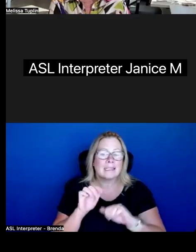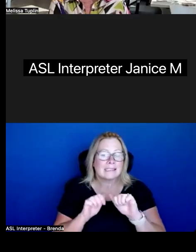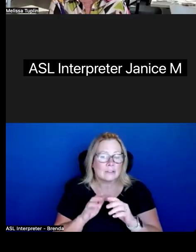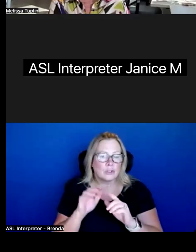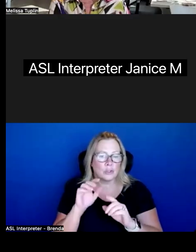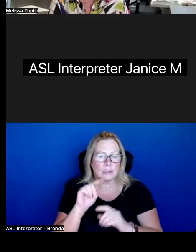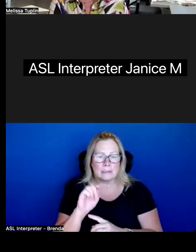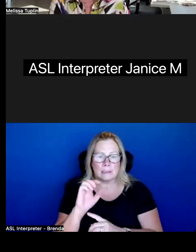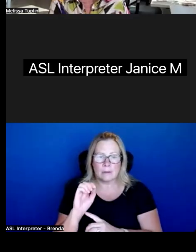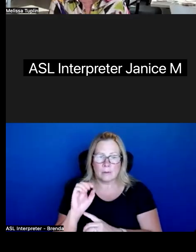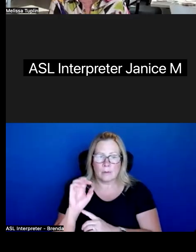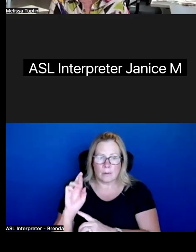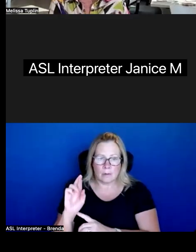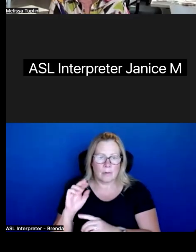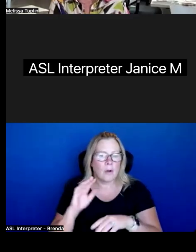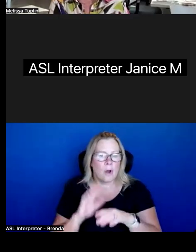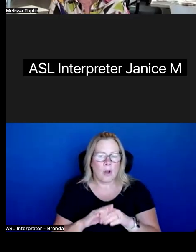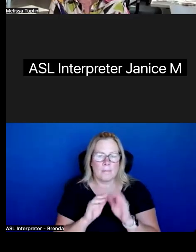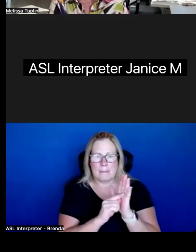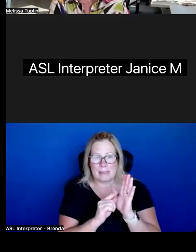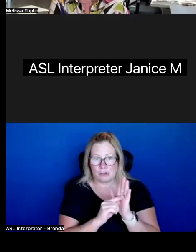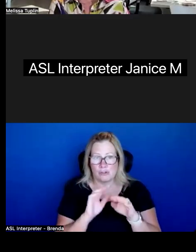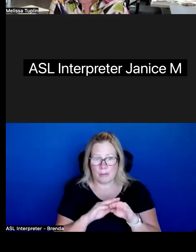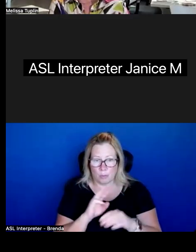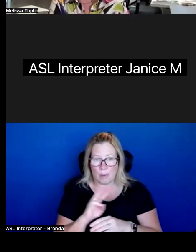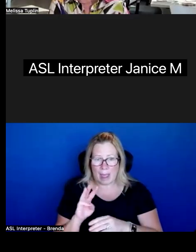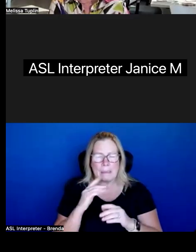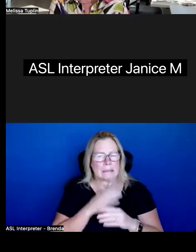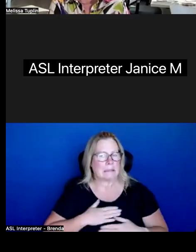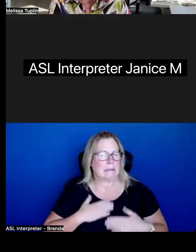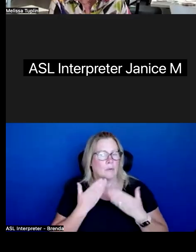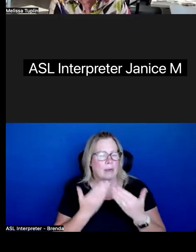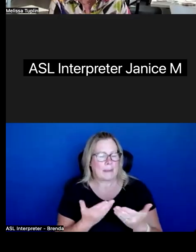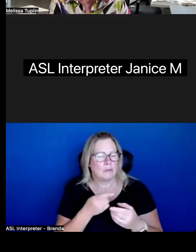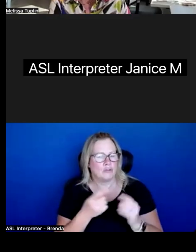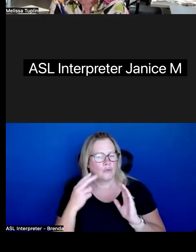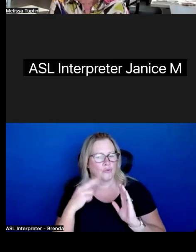Committees will be confirmed in overlapping terms to ensure that there is a mix of new perspective